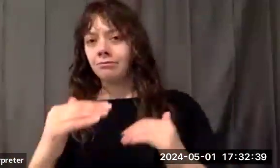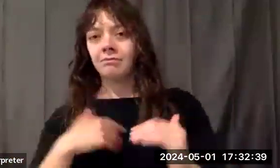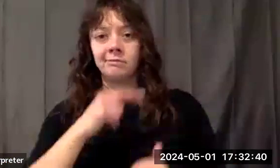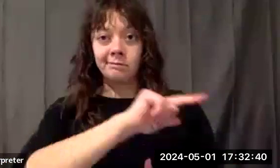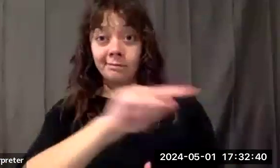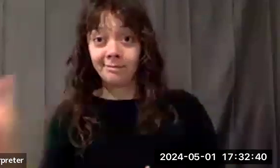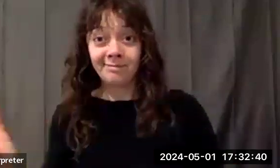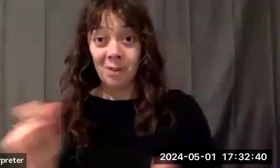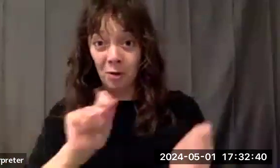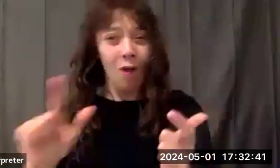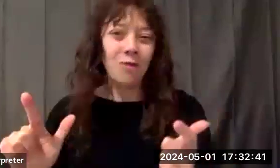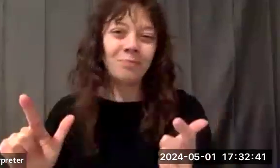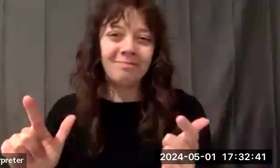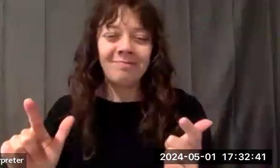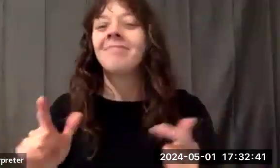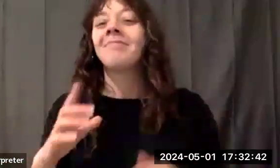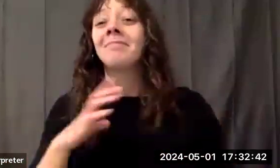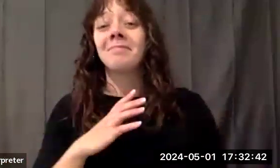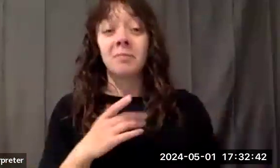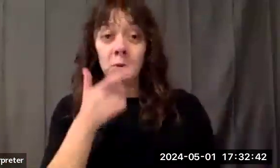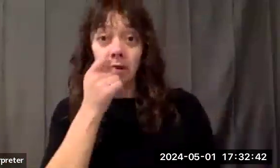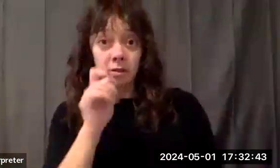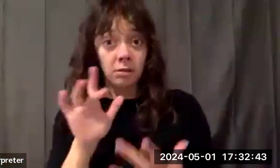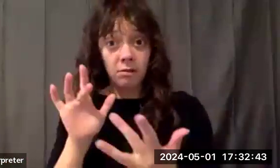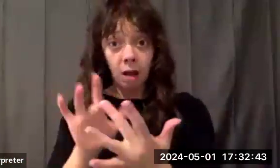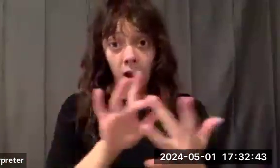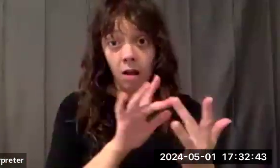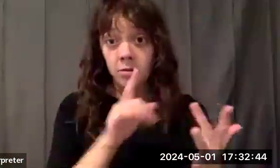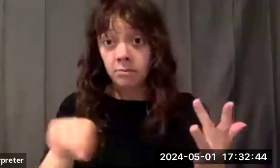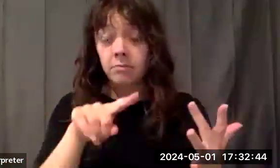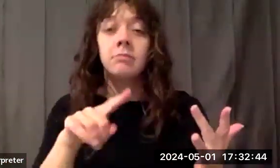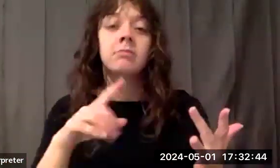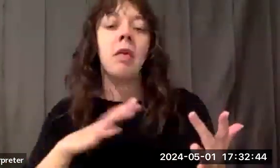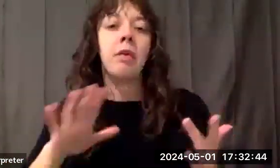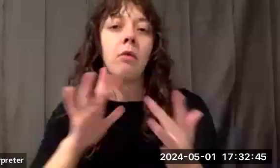like to contact any of the program managers. Their contact information is on the second to the last slide